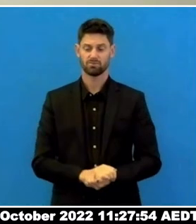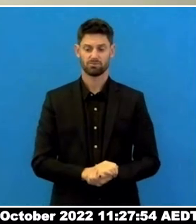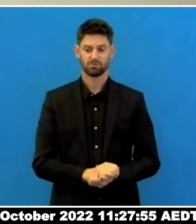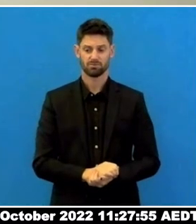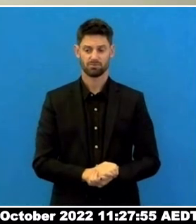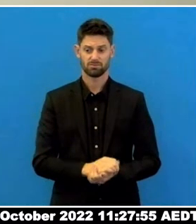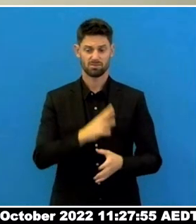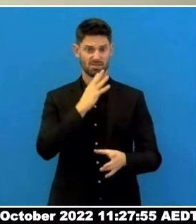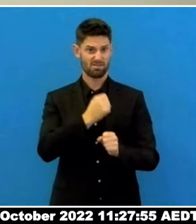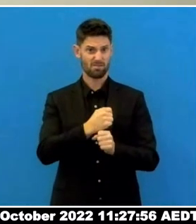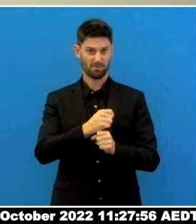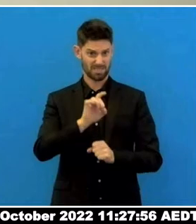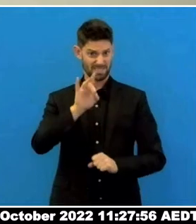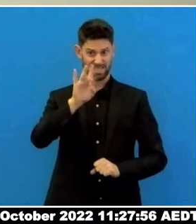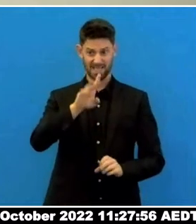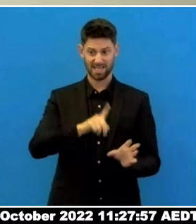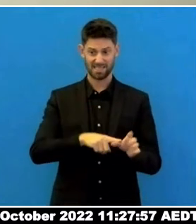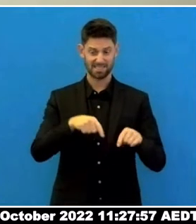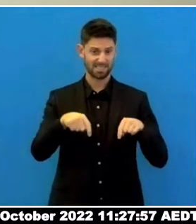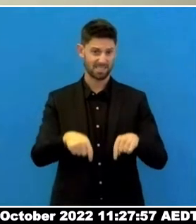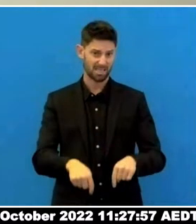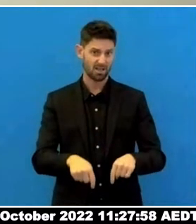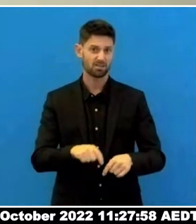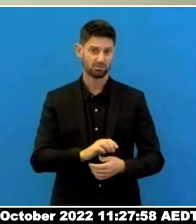I am on the disability, can please help for me.